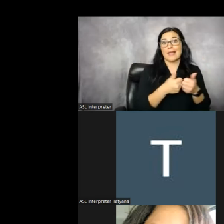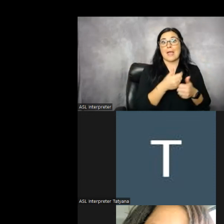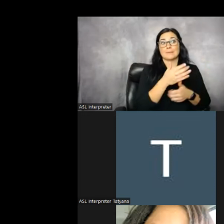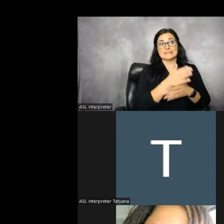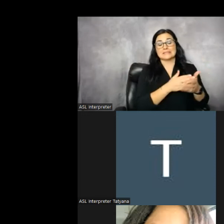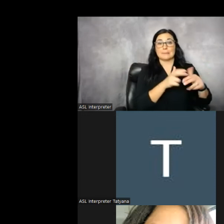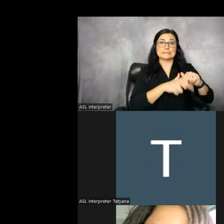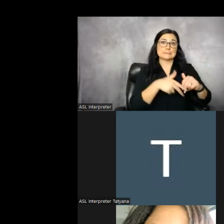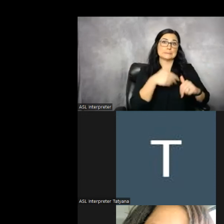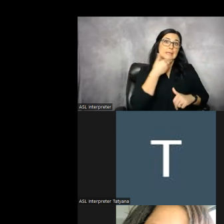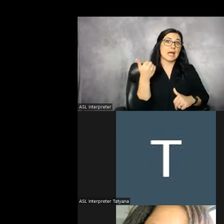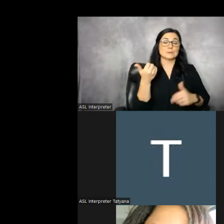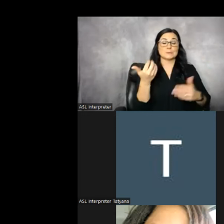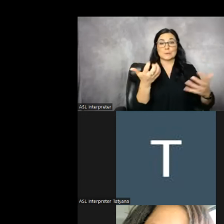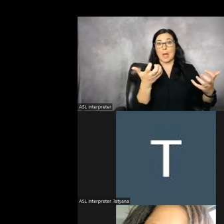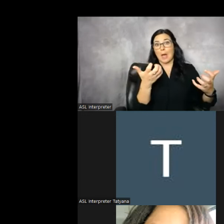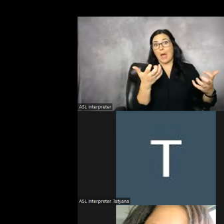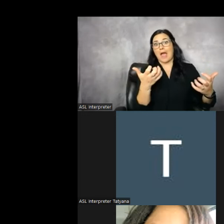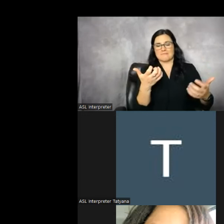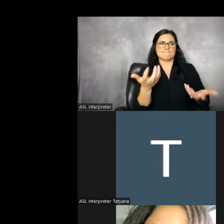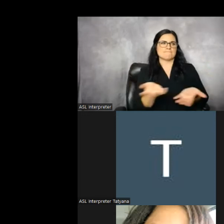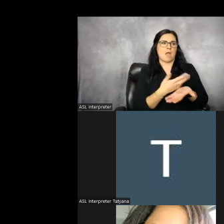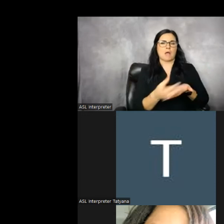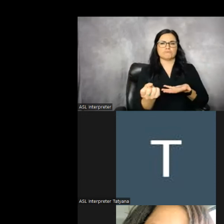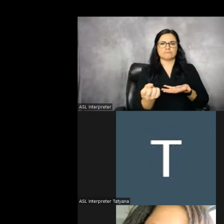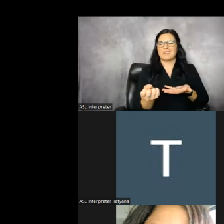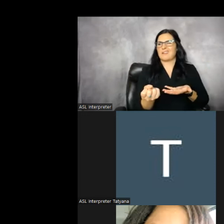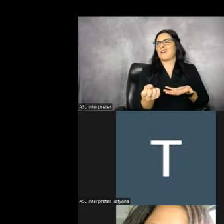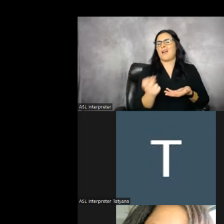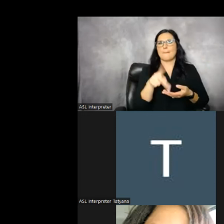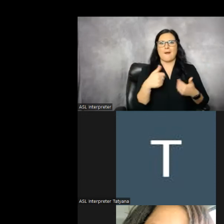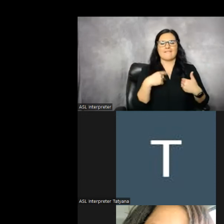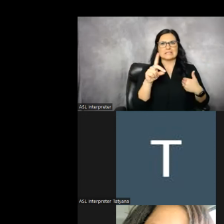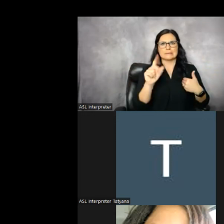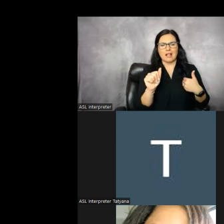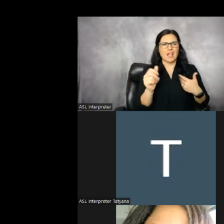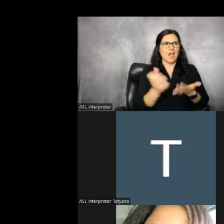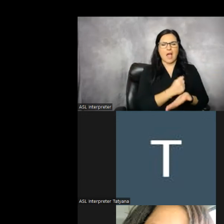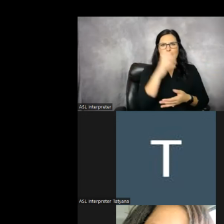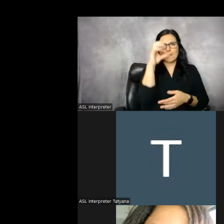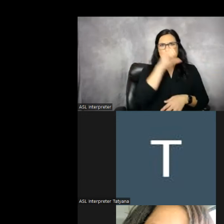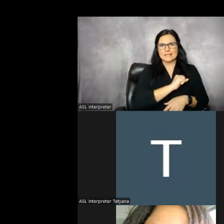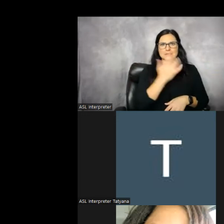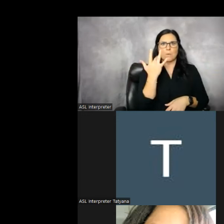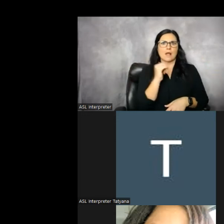that you would want, those might sell out right away. And the person with the disability might to be able to make it to the ticket office for a couple days.